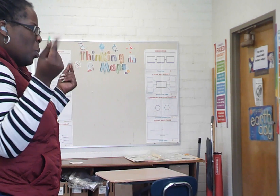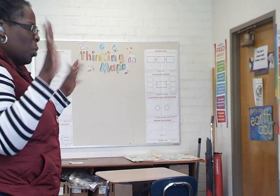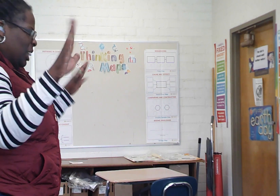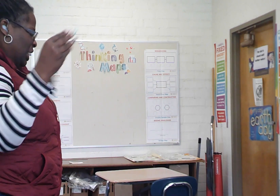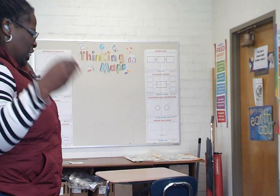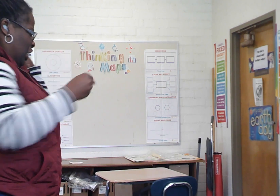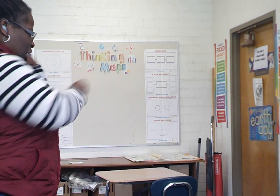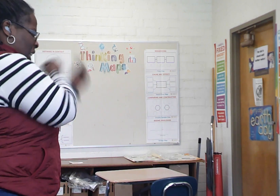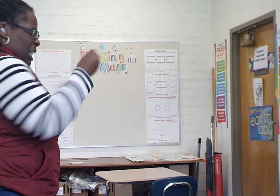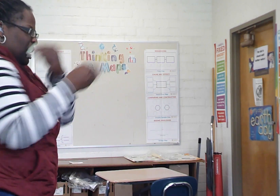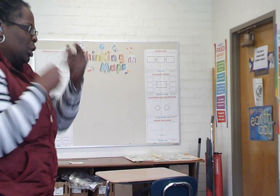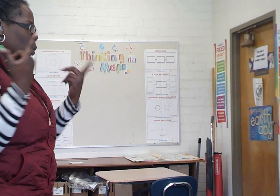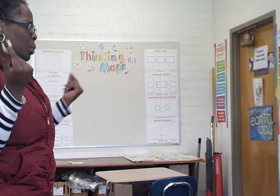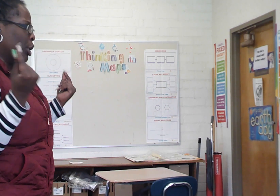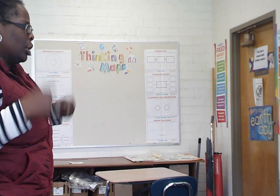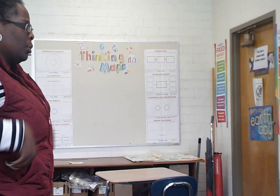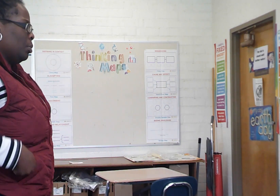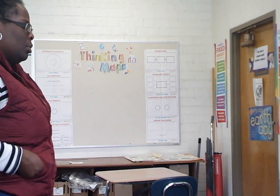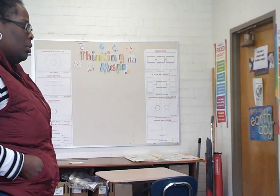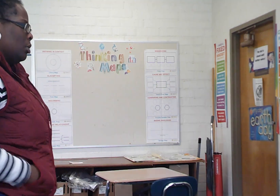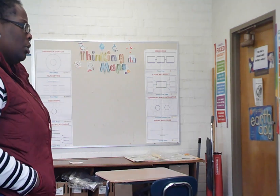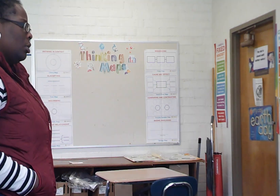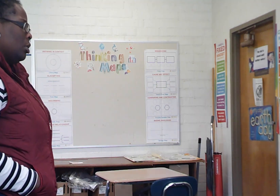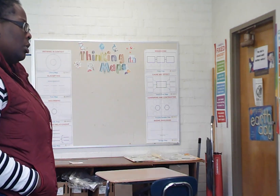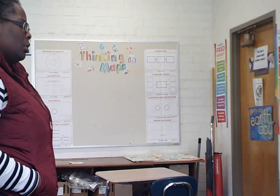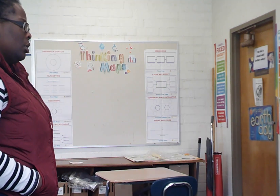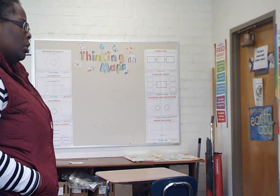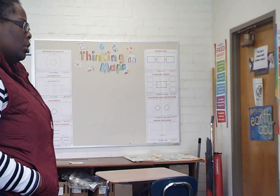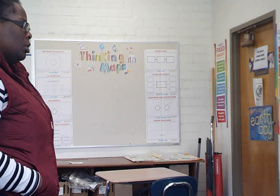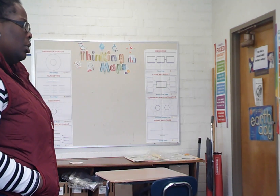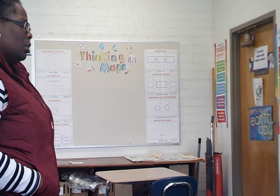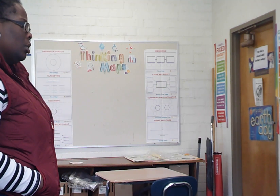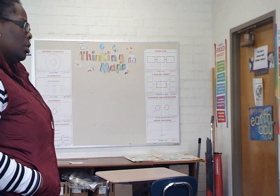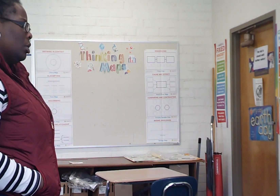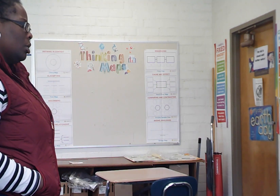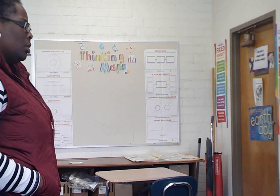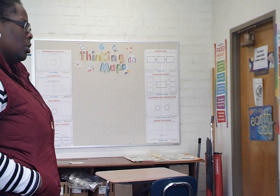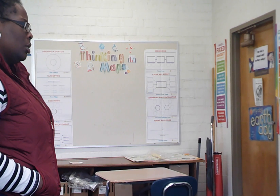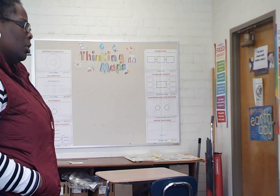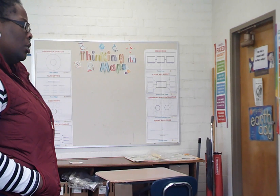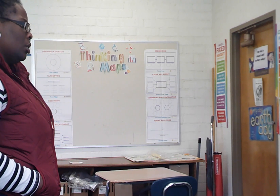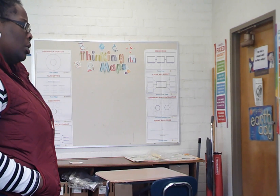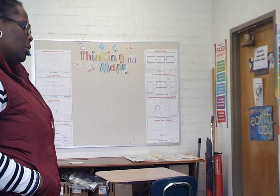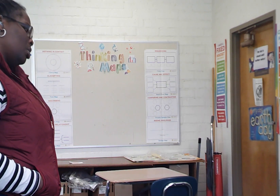Yes. So what does it do with the genetic swapped from each cell?